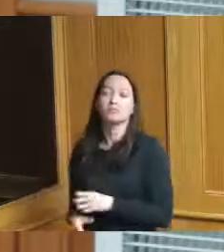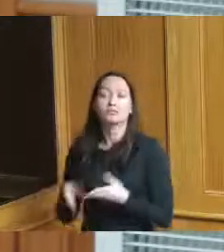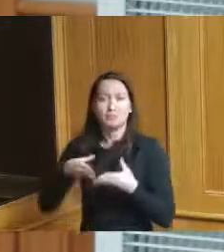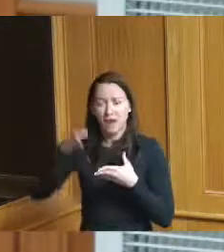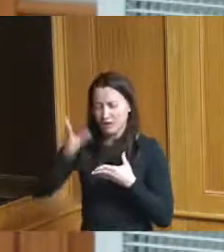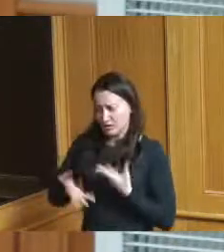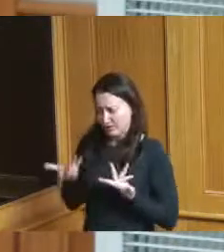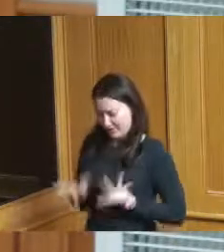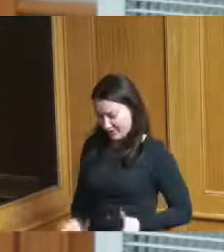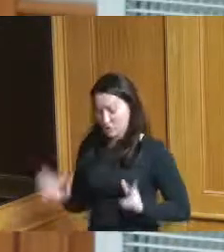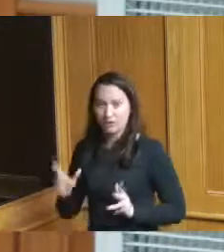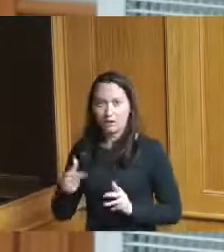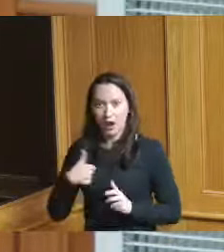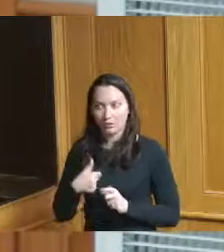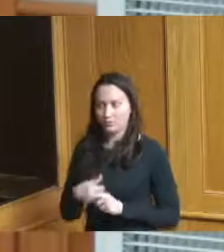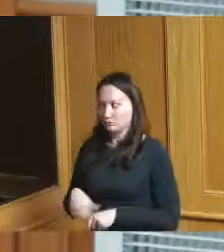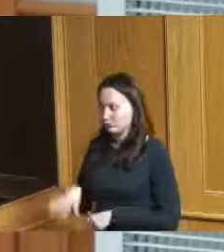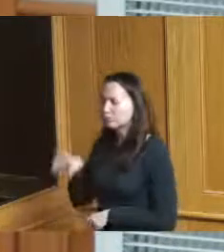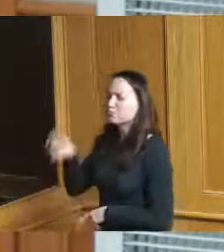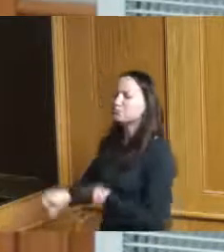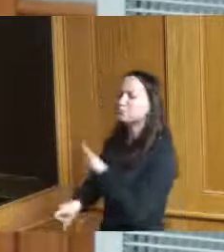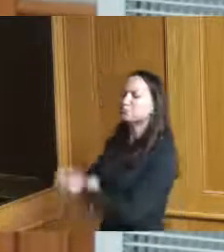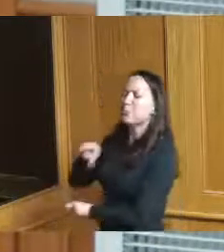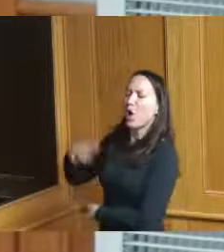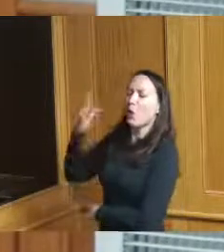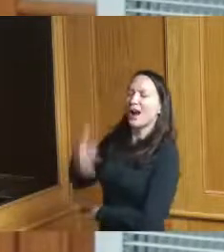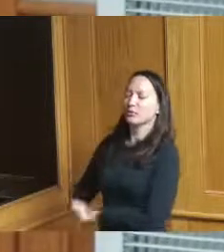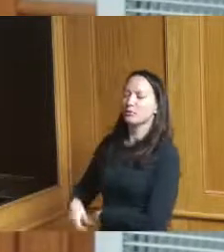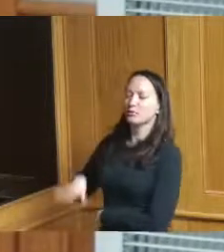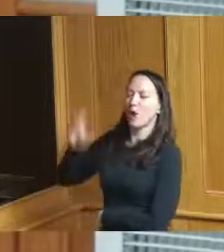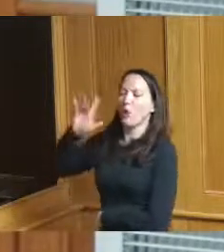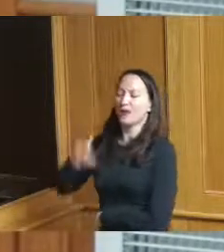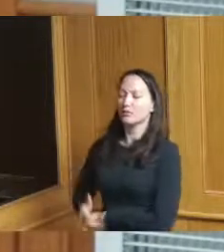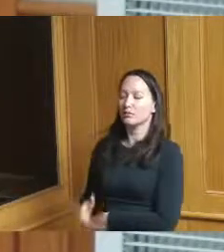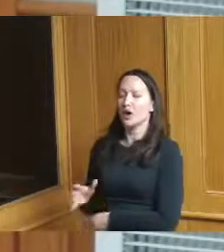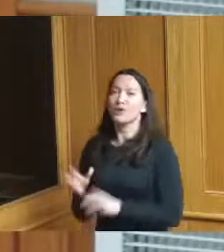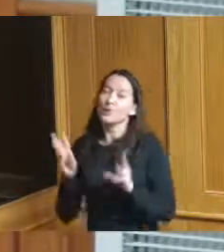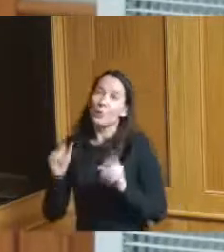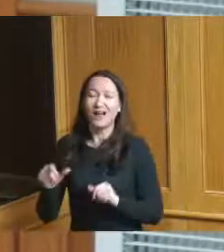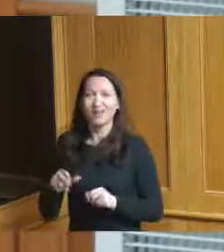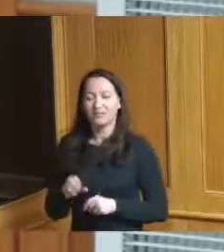you know because I kept probing as to why why why and and she was like well okay maybe I mean she